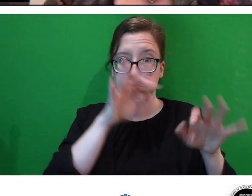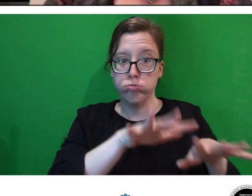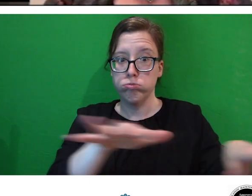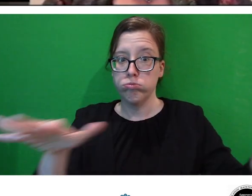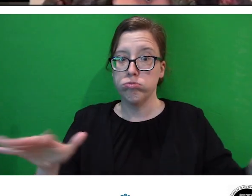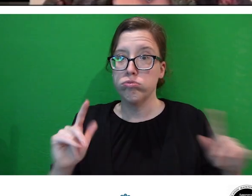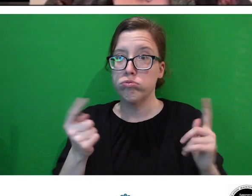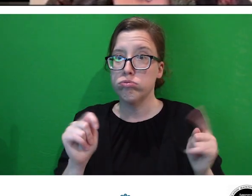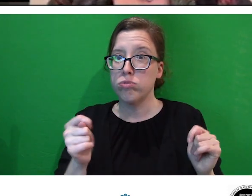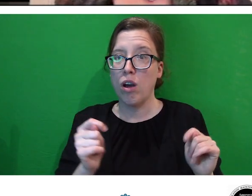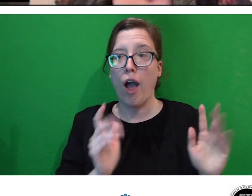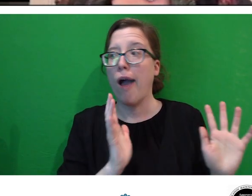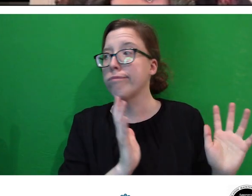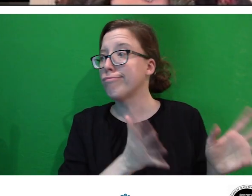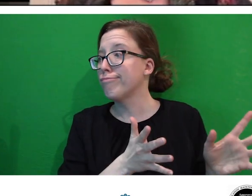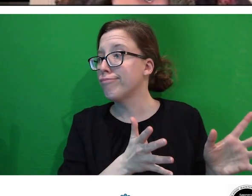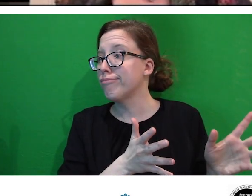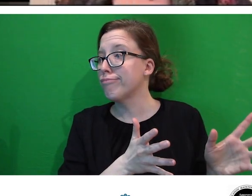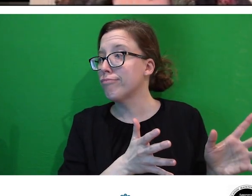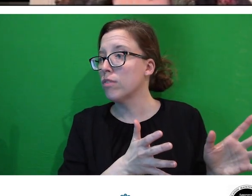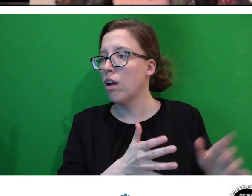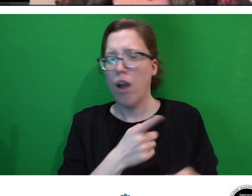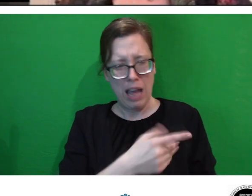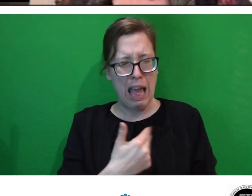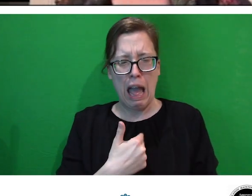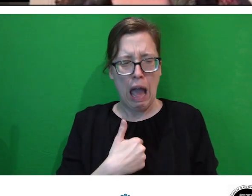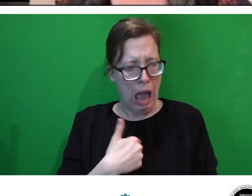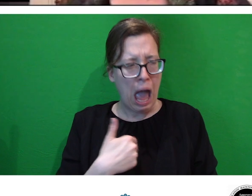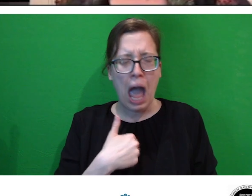from being left alone for long periods of time. Leave them alone